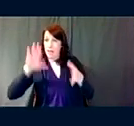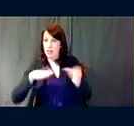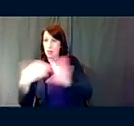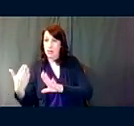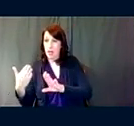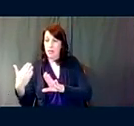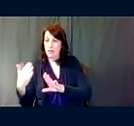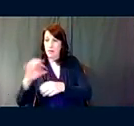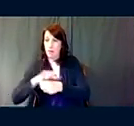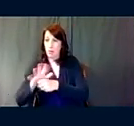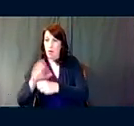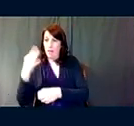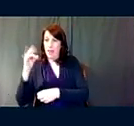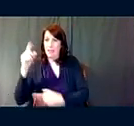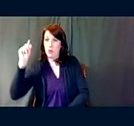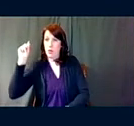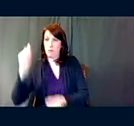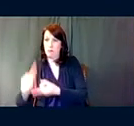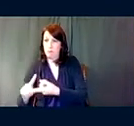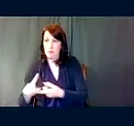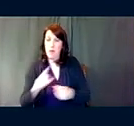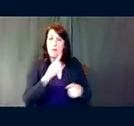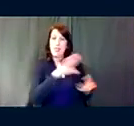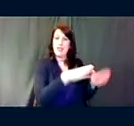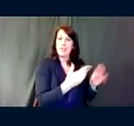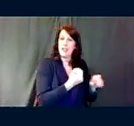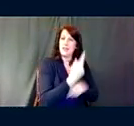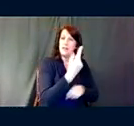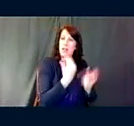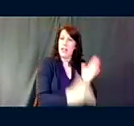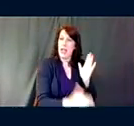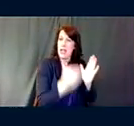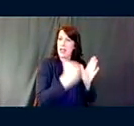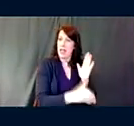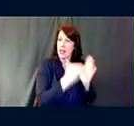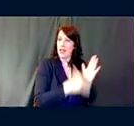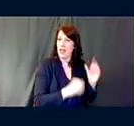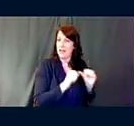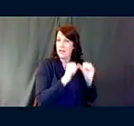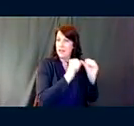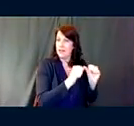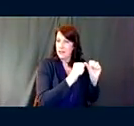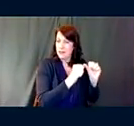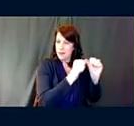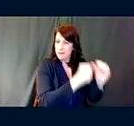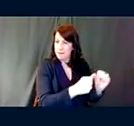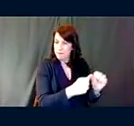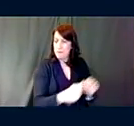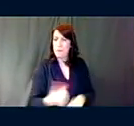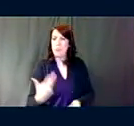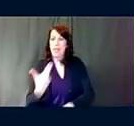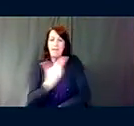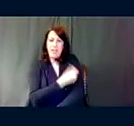COVID-19 DEATHS ARE GOING TO RECEDE, WHEREAS THESE HAVE BEEN